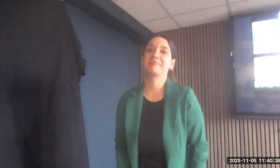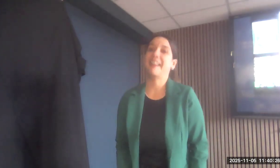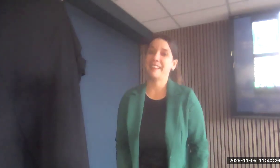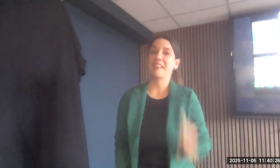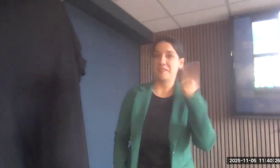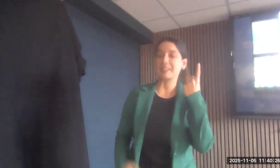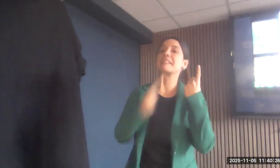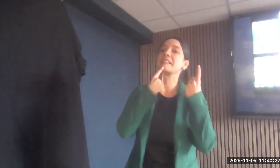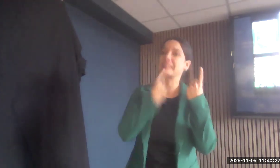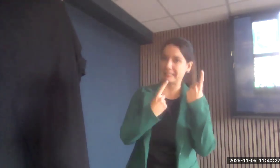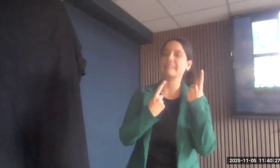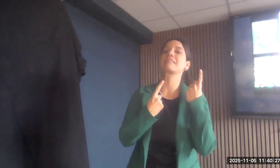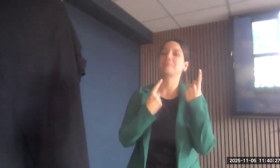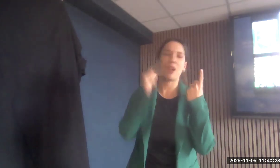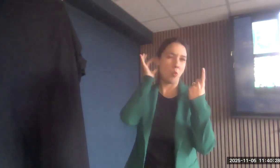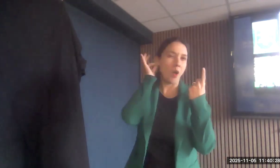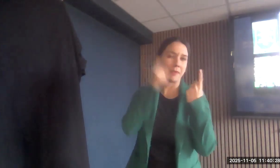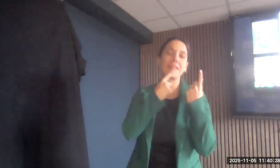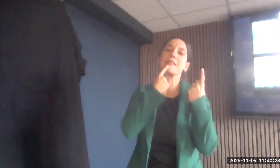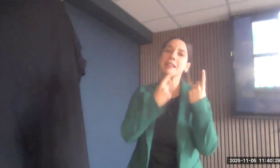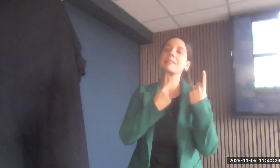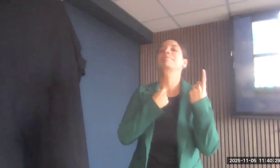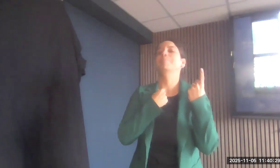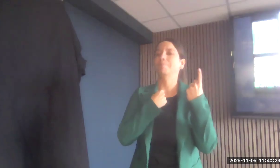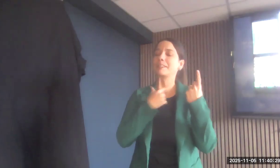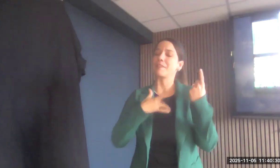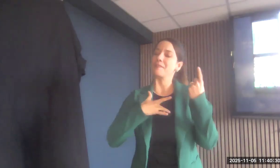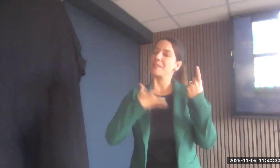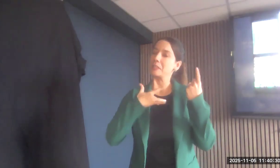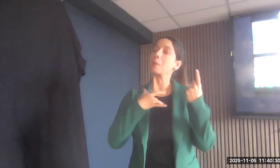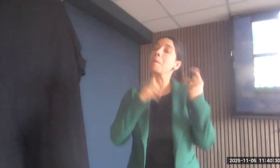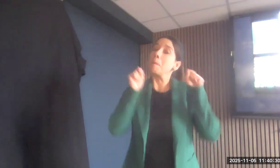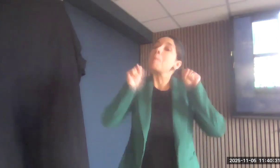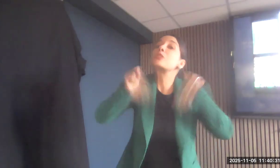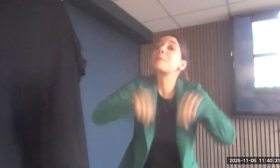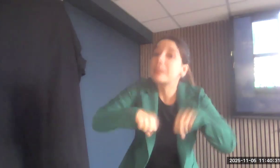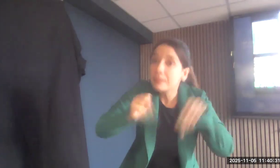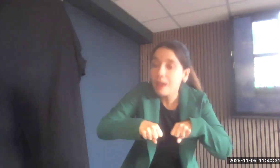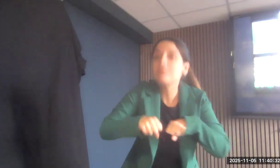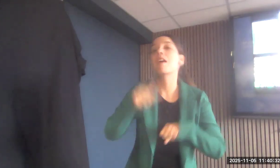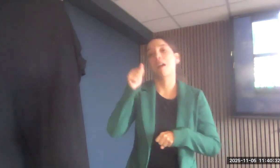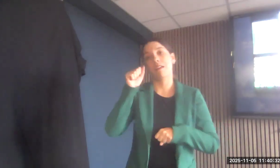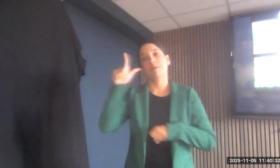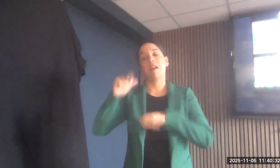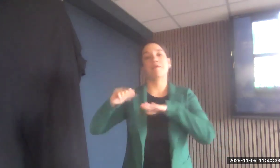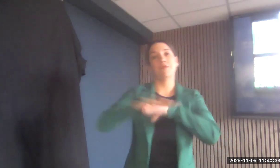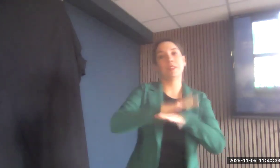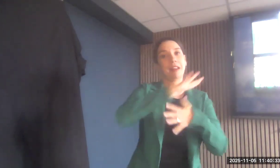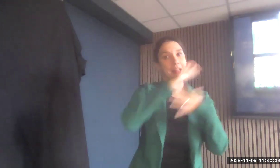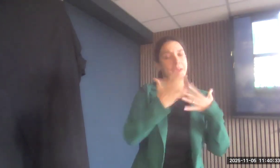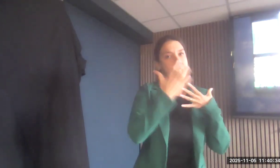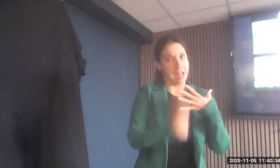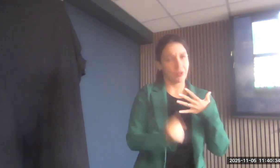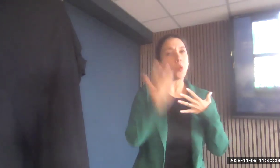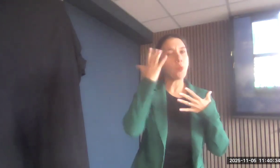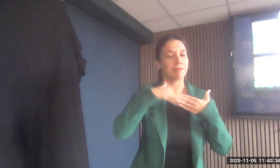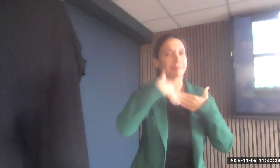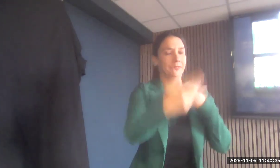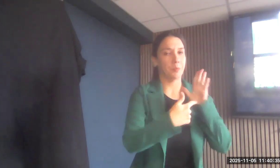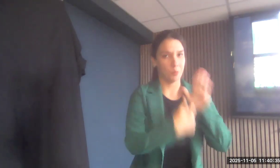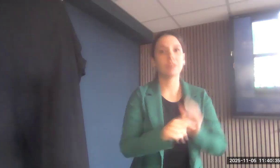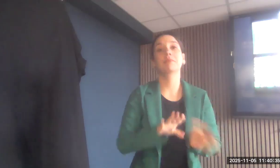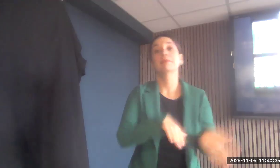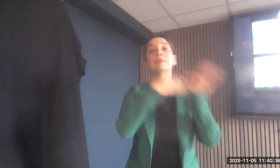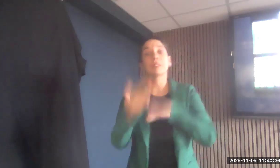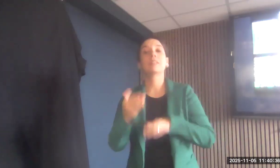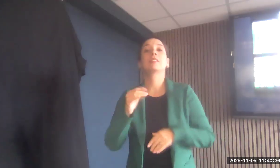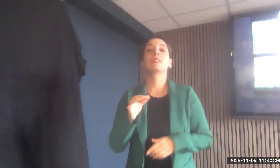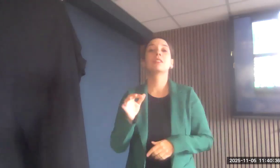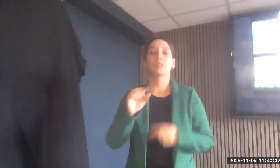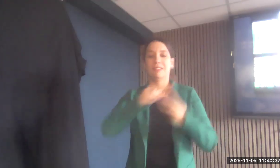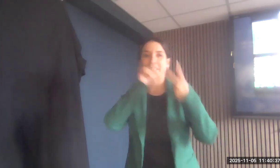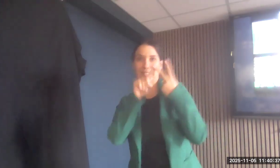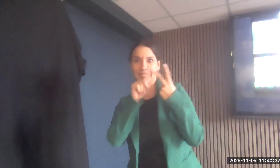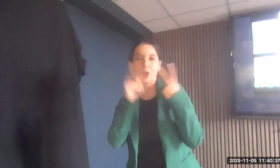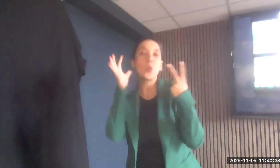But what about ASL? So we have seen that the first researcher said Campello said that there is some research from ASL and again, I'll talk a little bit more to that later.